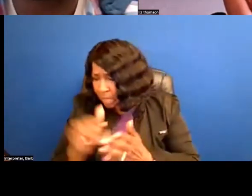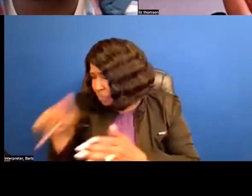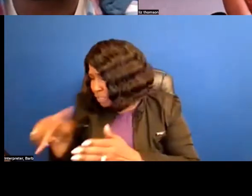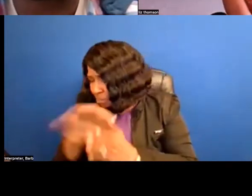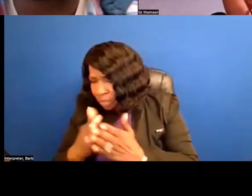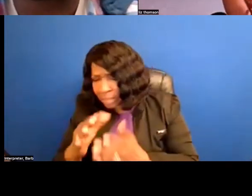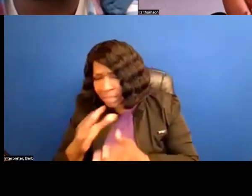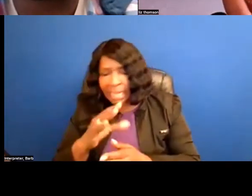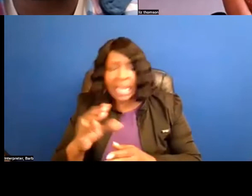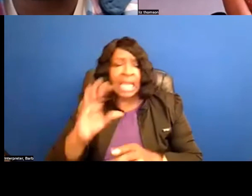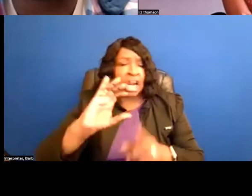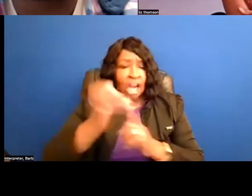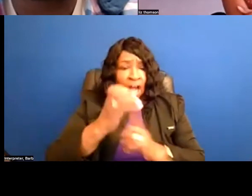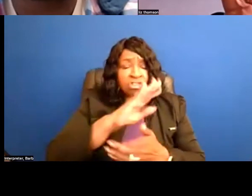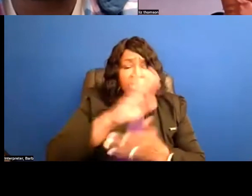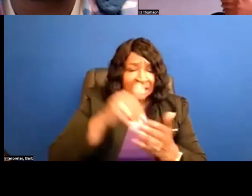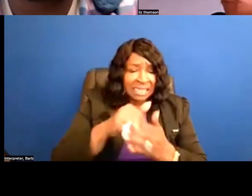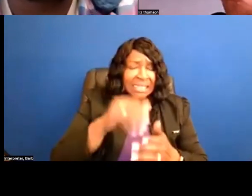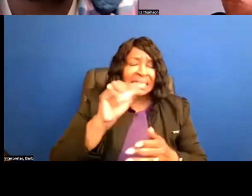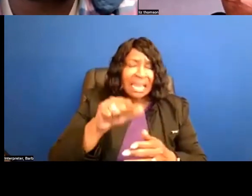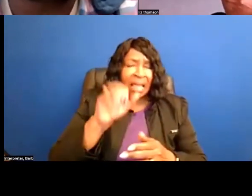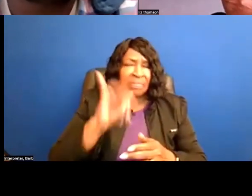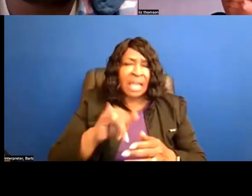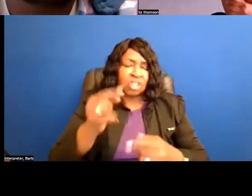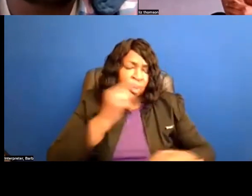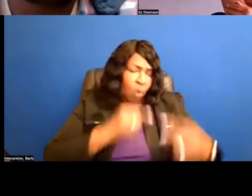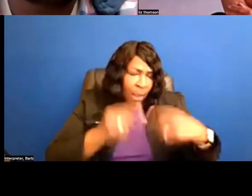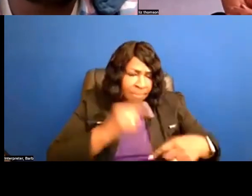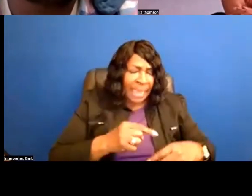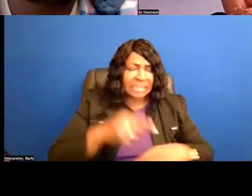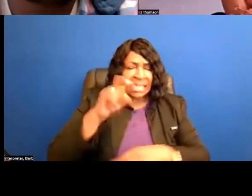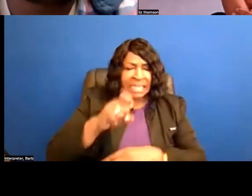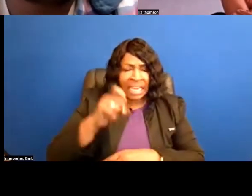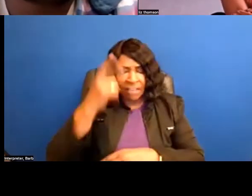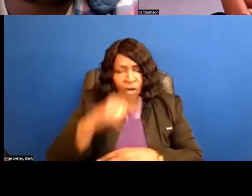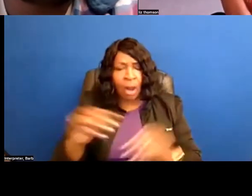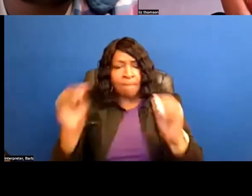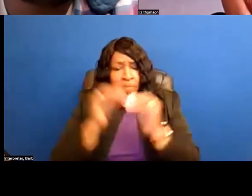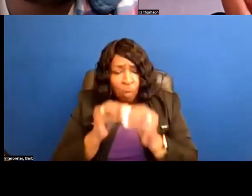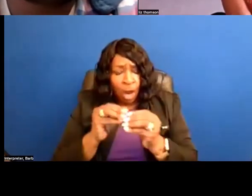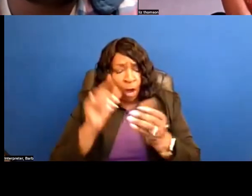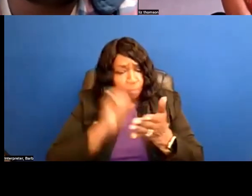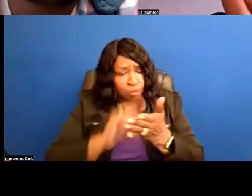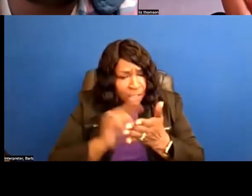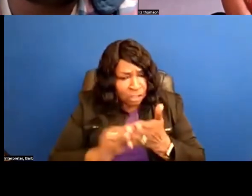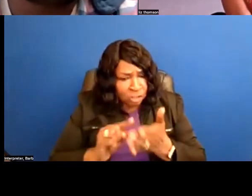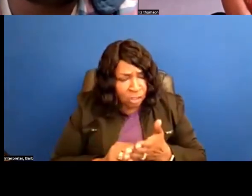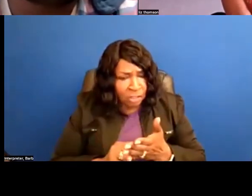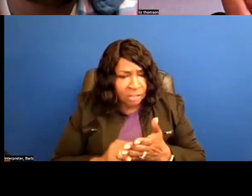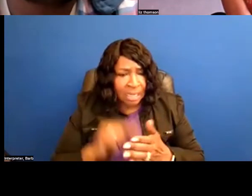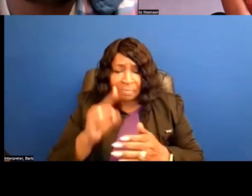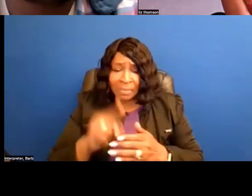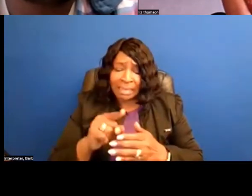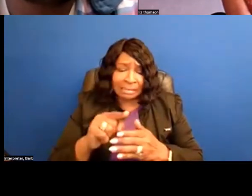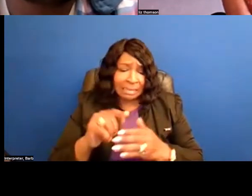And yes and that's going back to the need for more of this research is there's less than five books